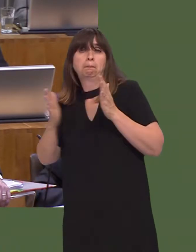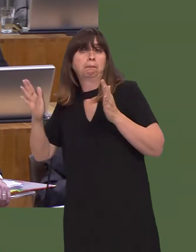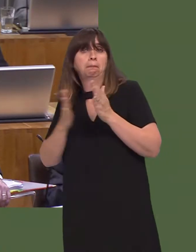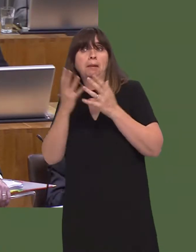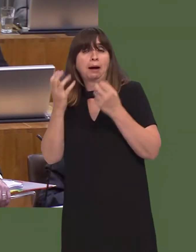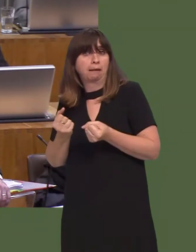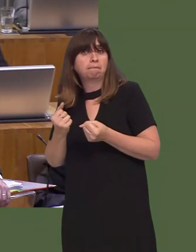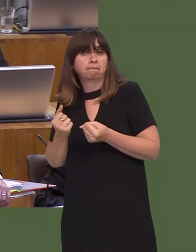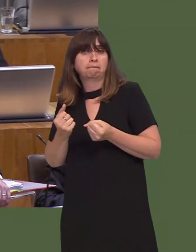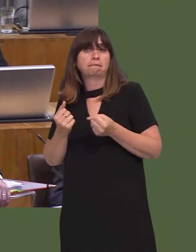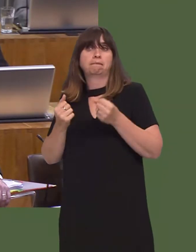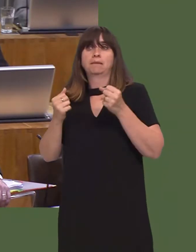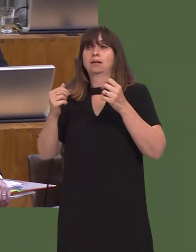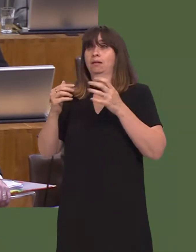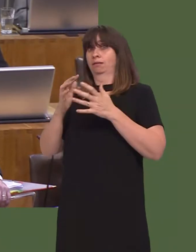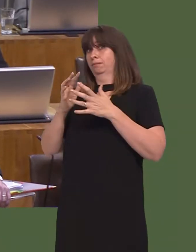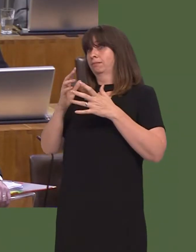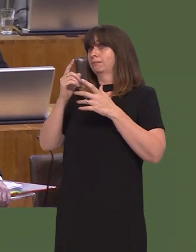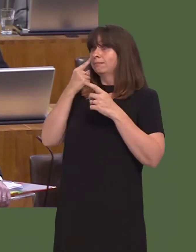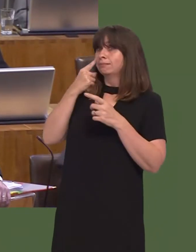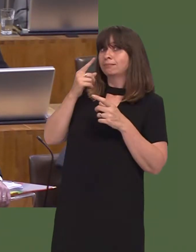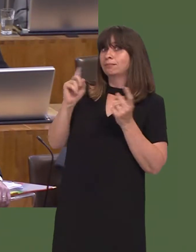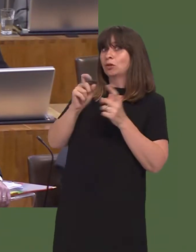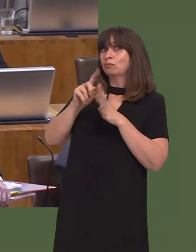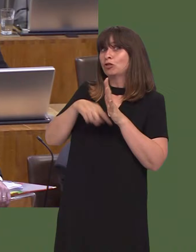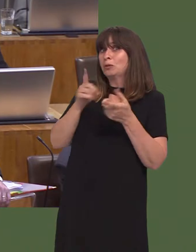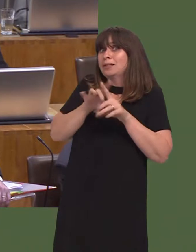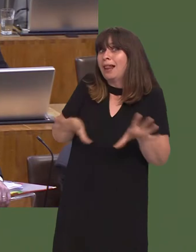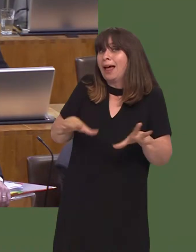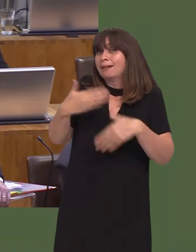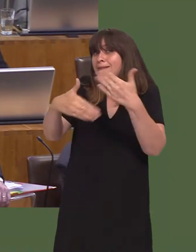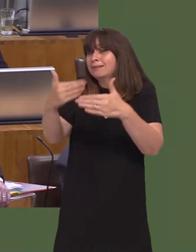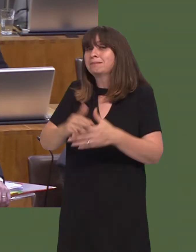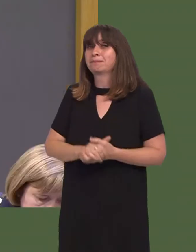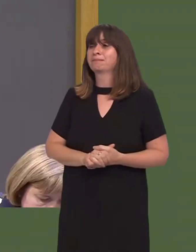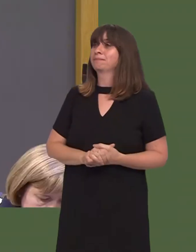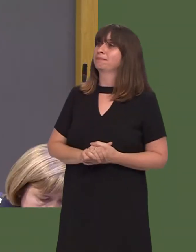spectrum, and of course we look forward to seeing what the results of the project are.